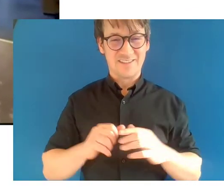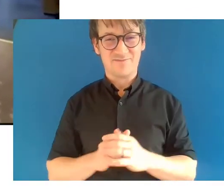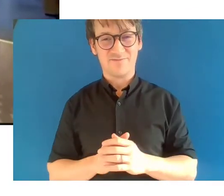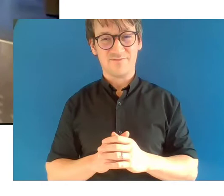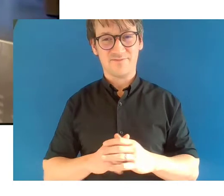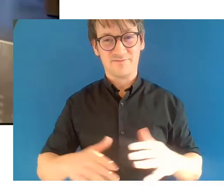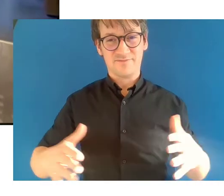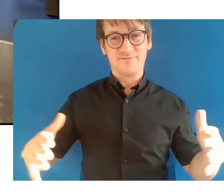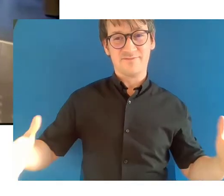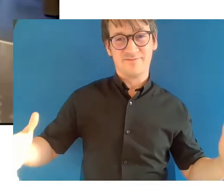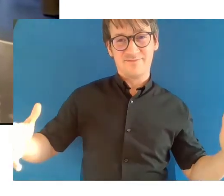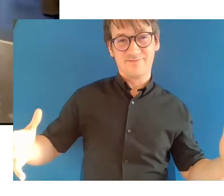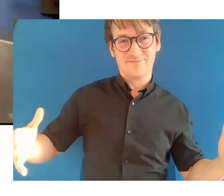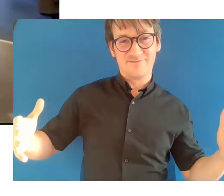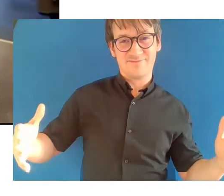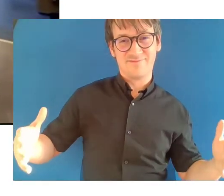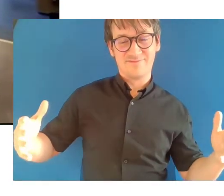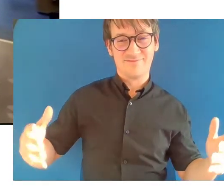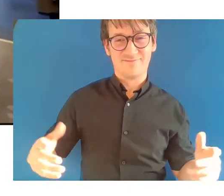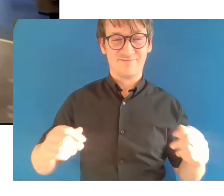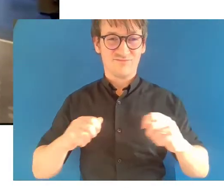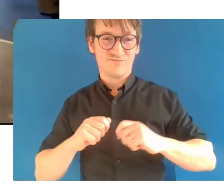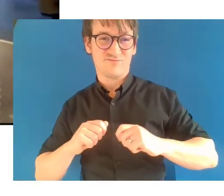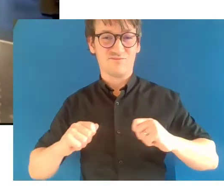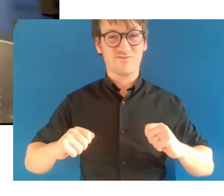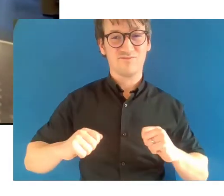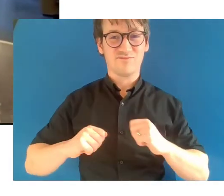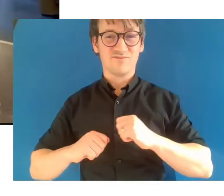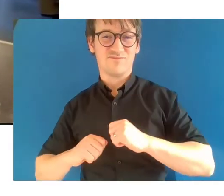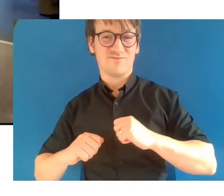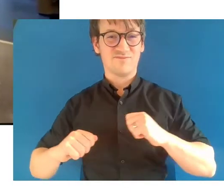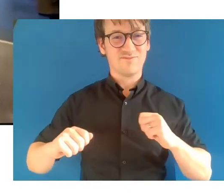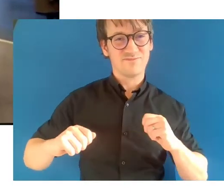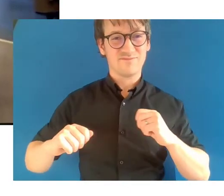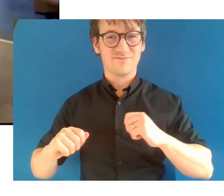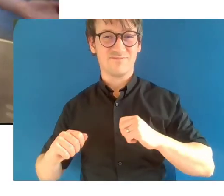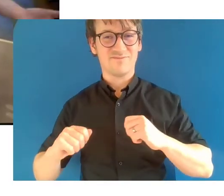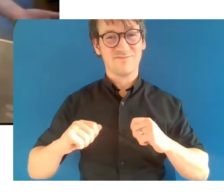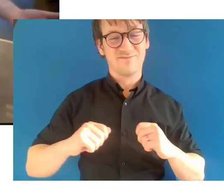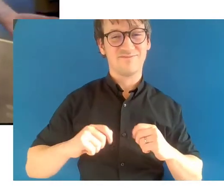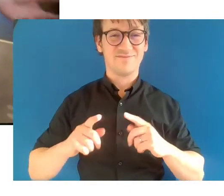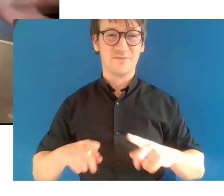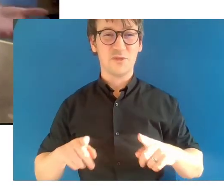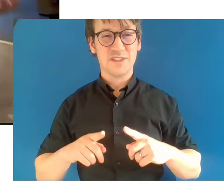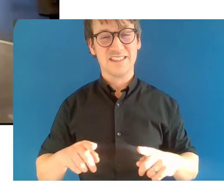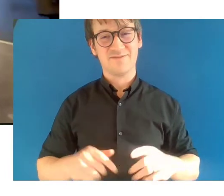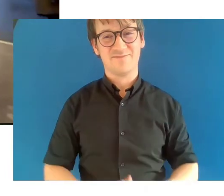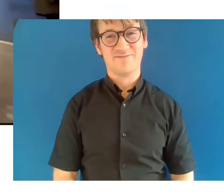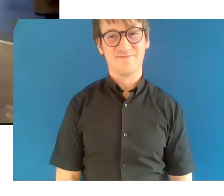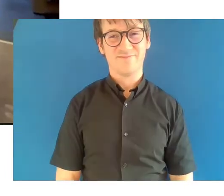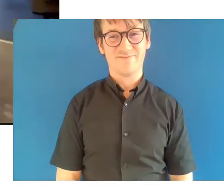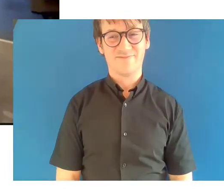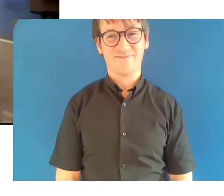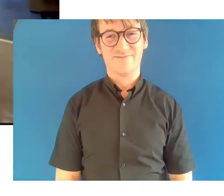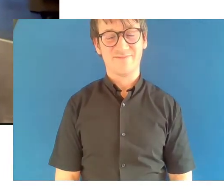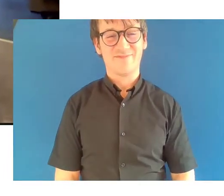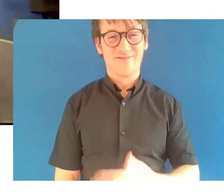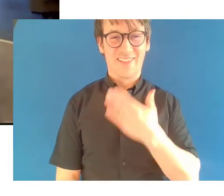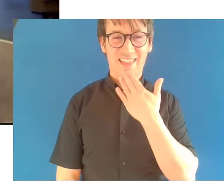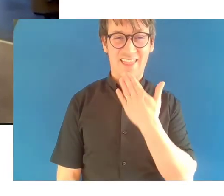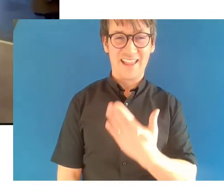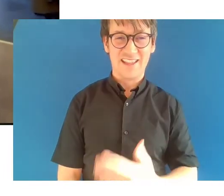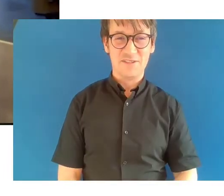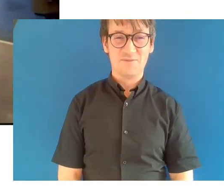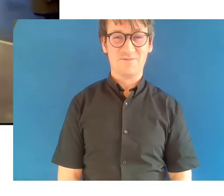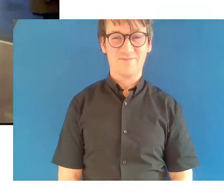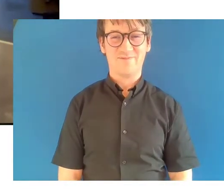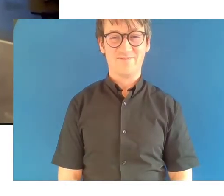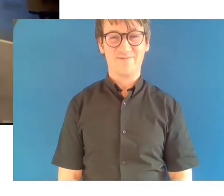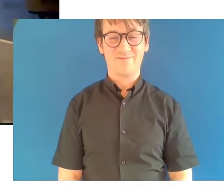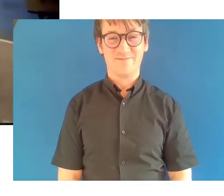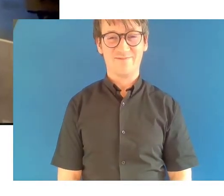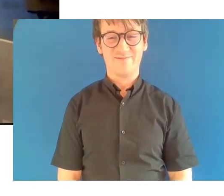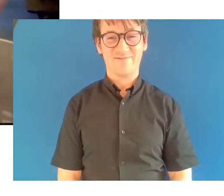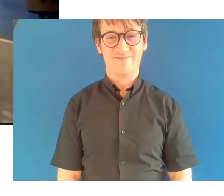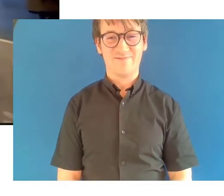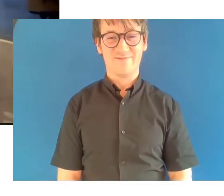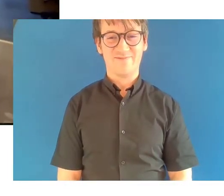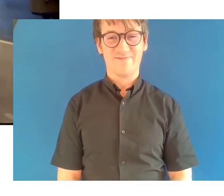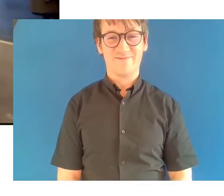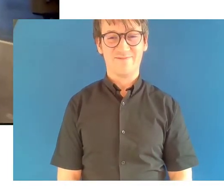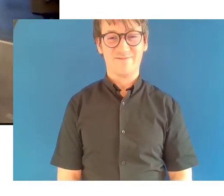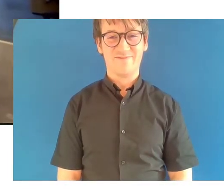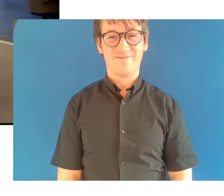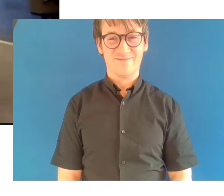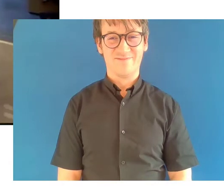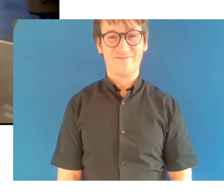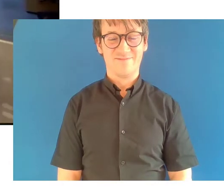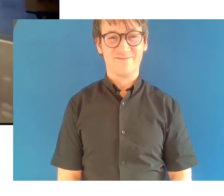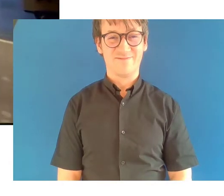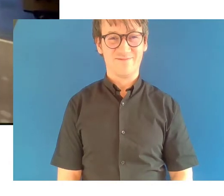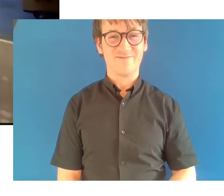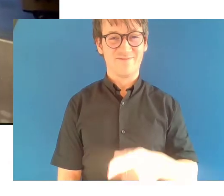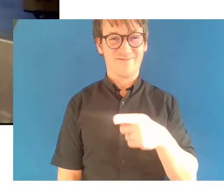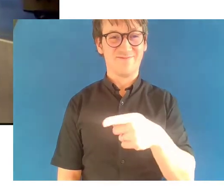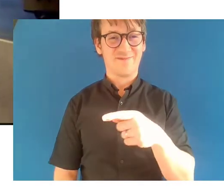Thanks Alex.